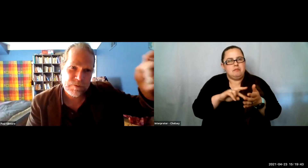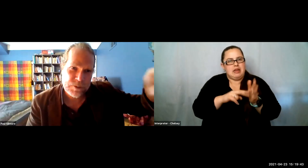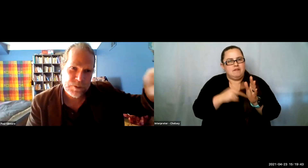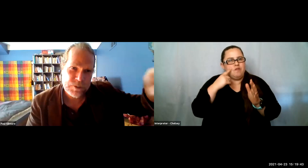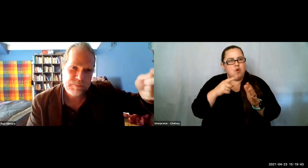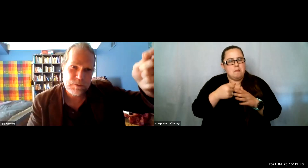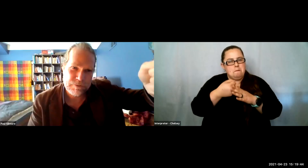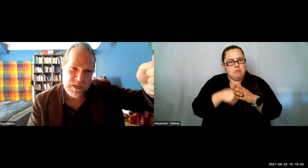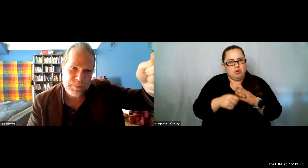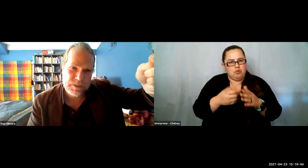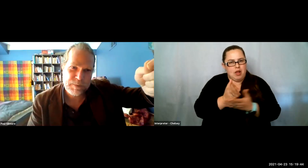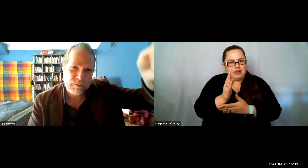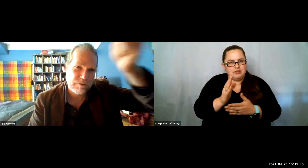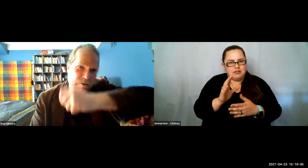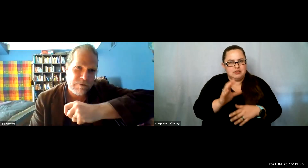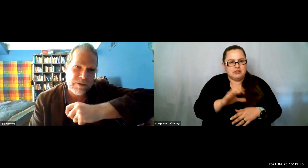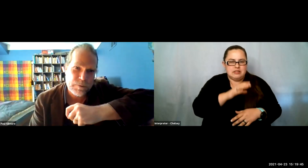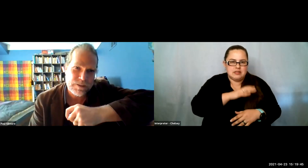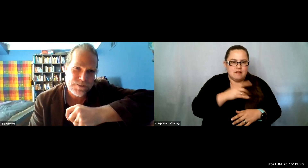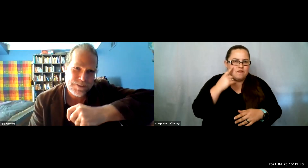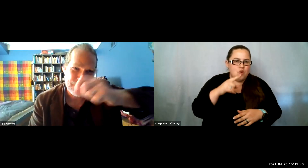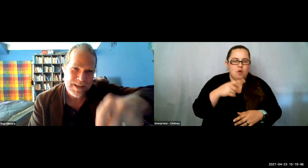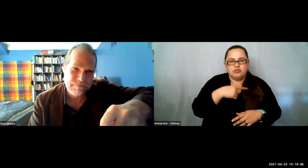Chinese people, or for Japanese people, or for other immigrants, you know, that have